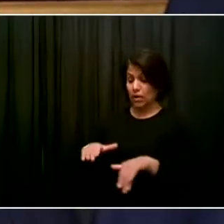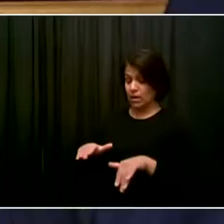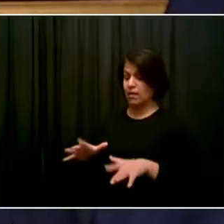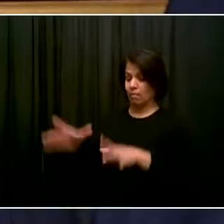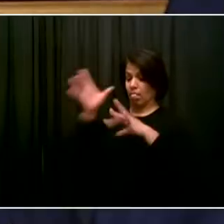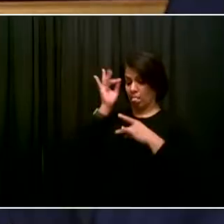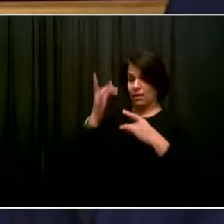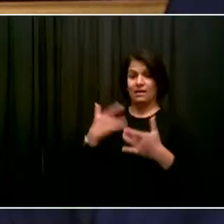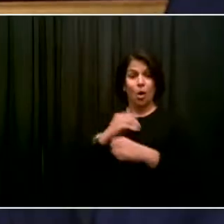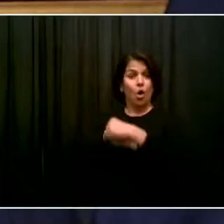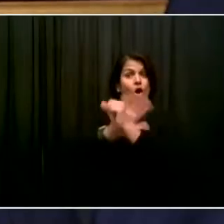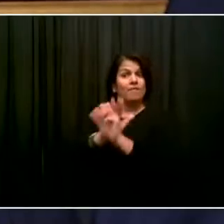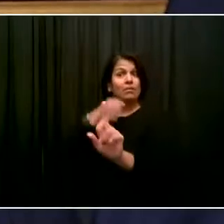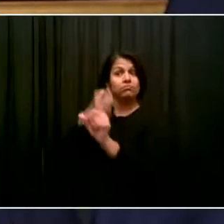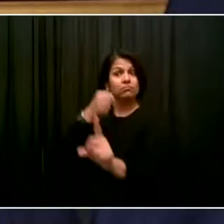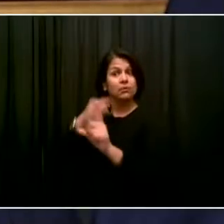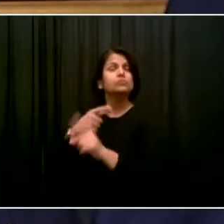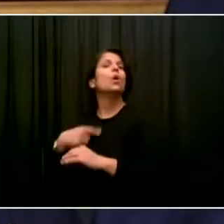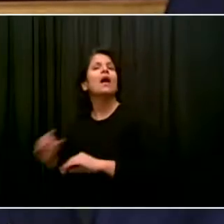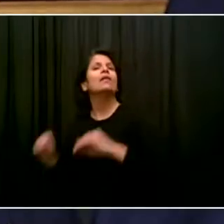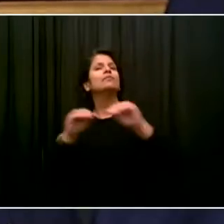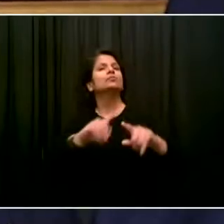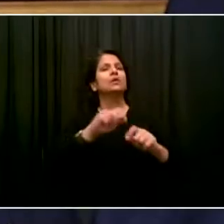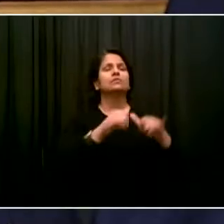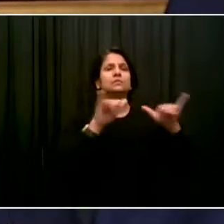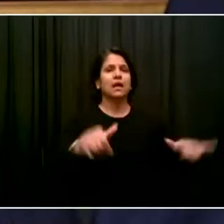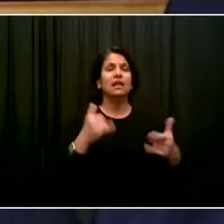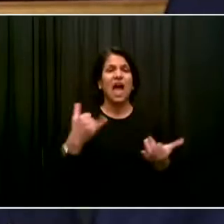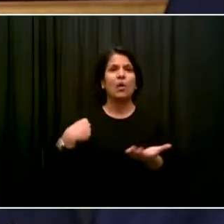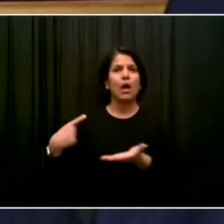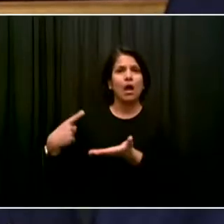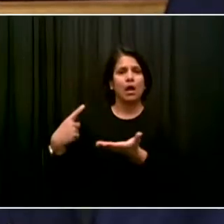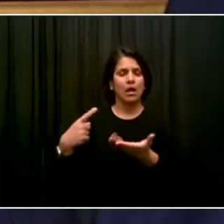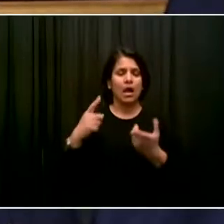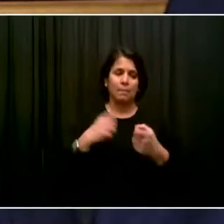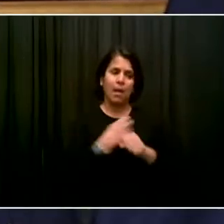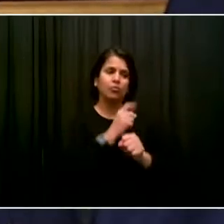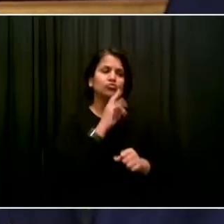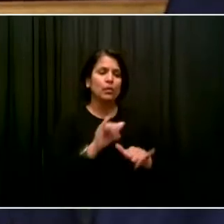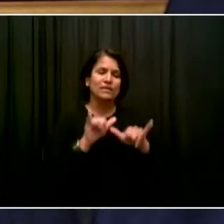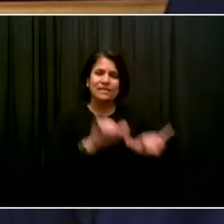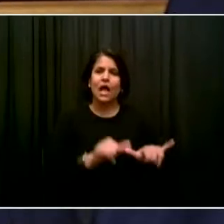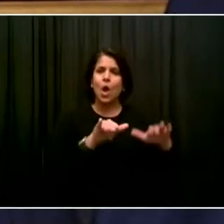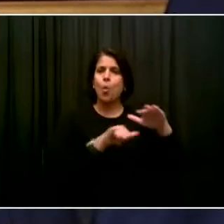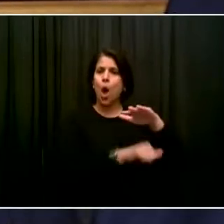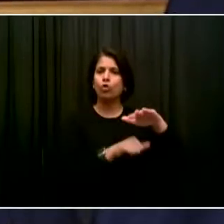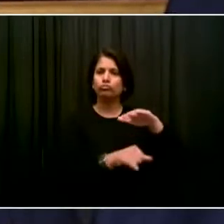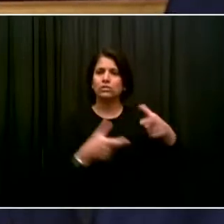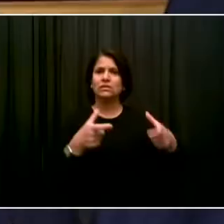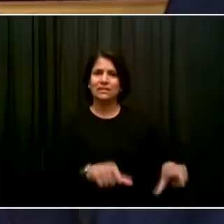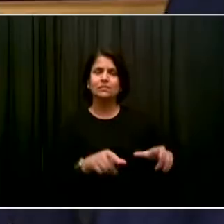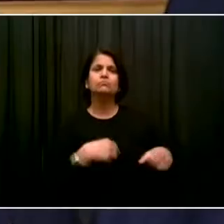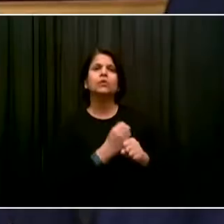REMOTE IS TO TAERGT THSEO